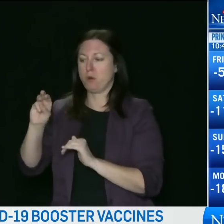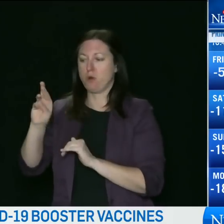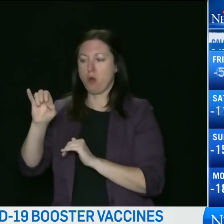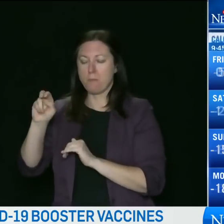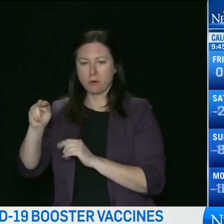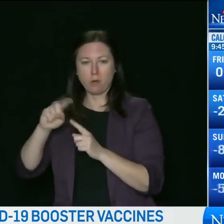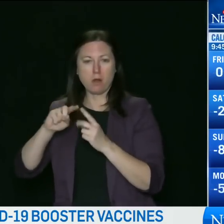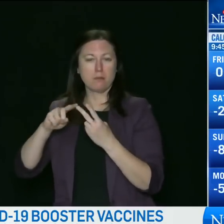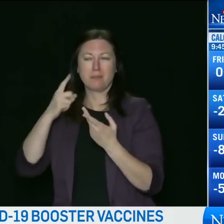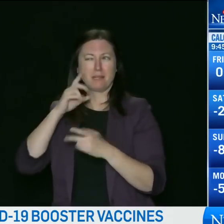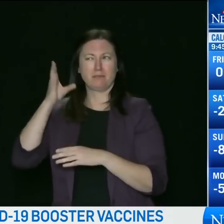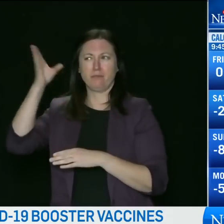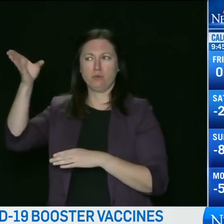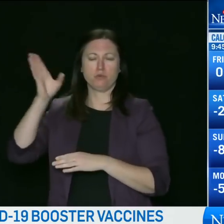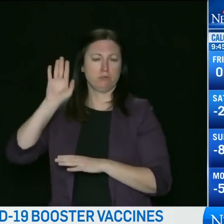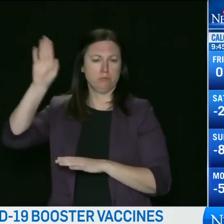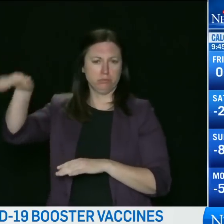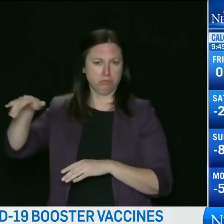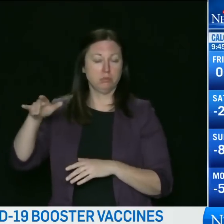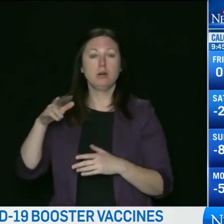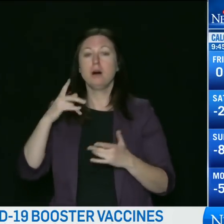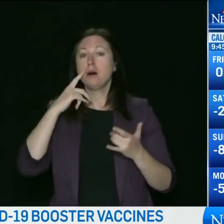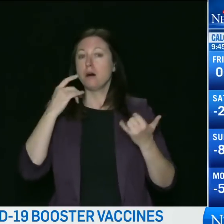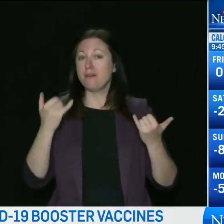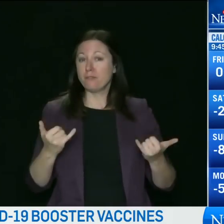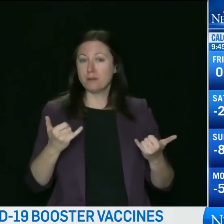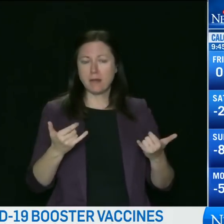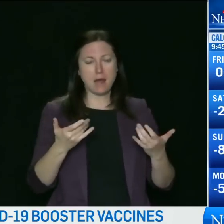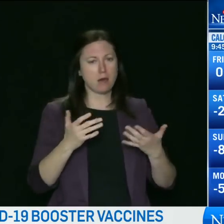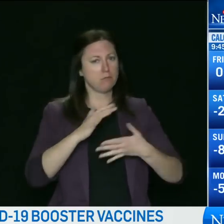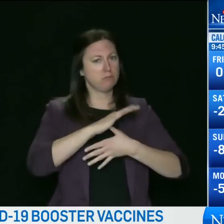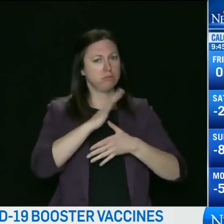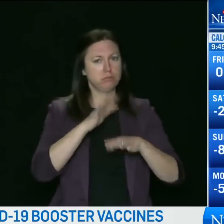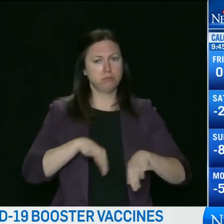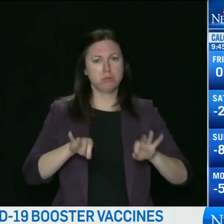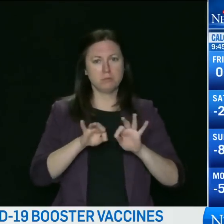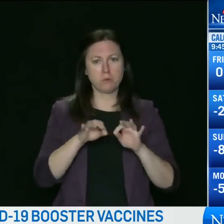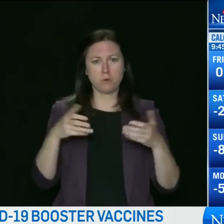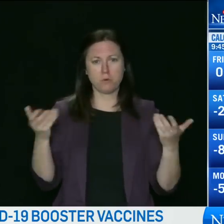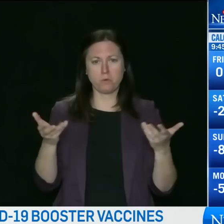WITH OTHER VACCINES MORE ADOPTED TO OMICRON OR OTHER VARIANTS,